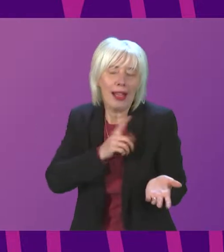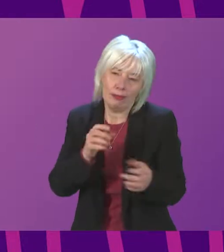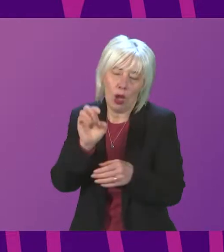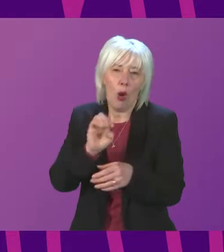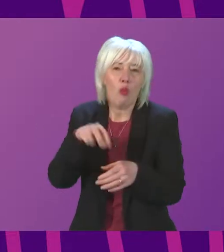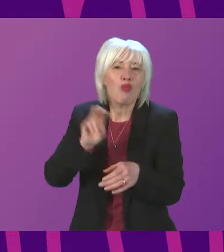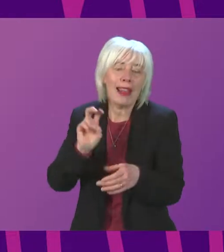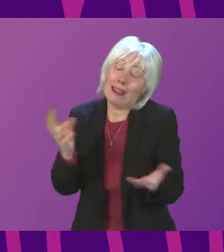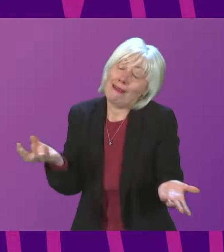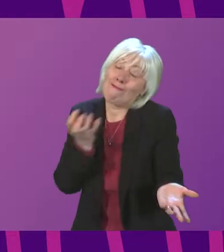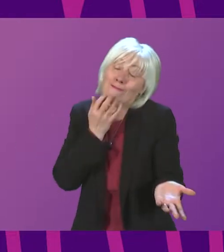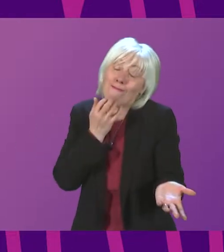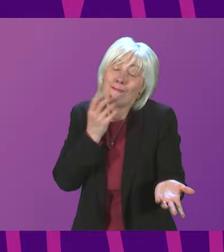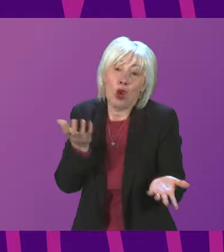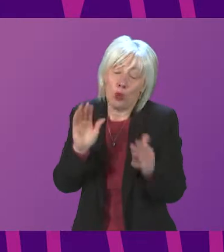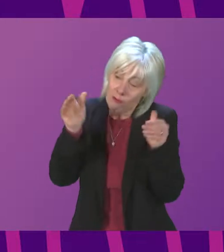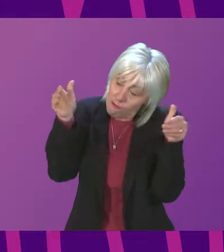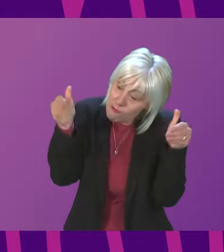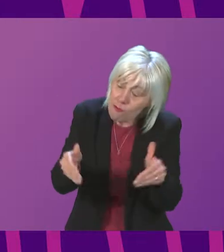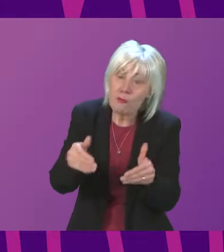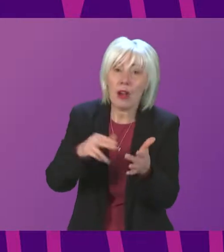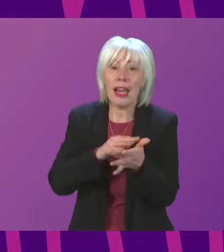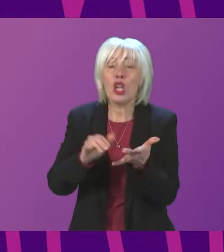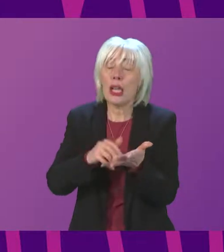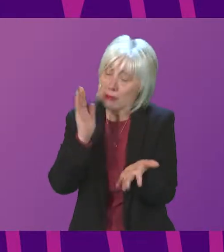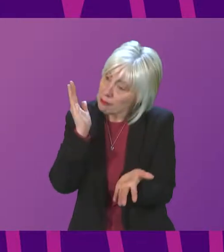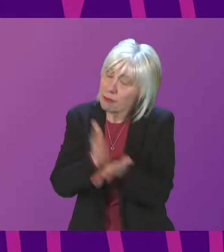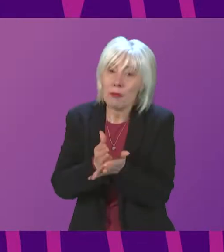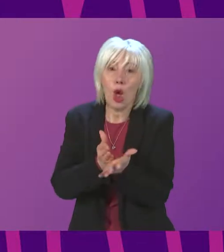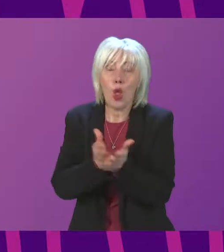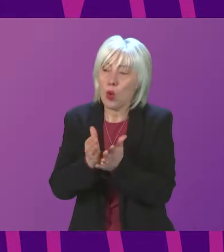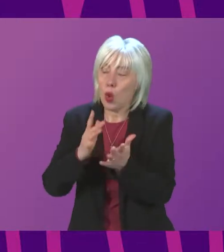We are focused on all that in the NHS and across social care as well.